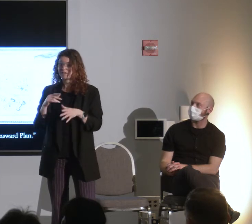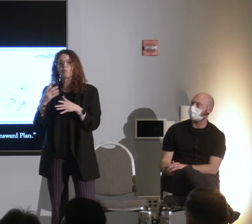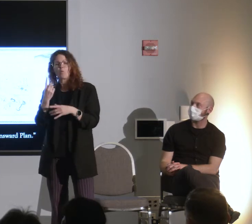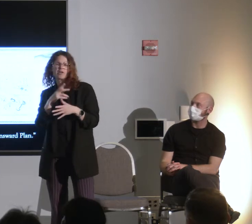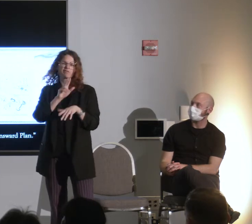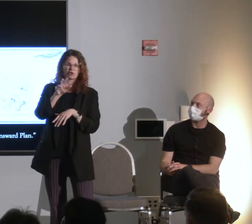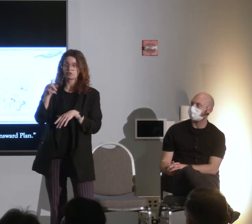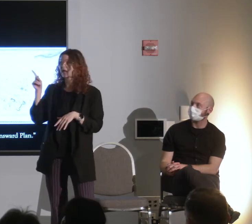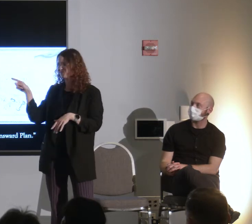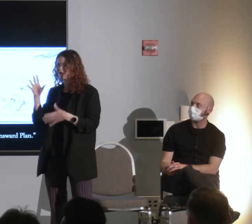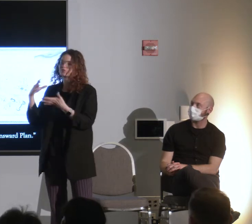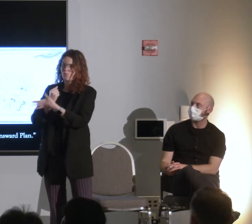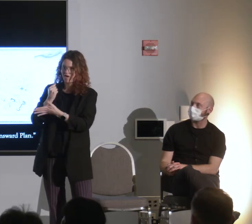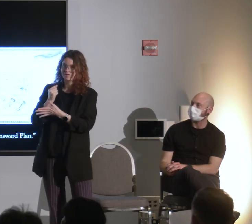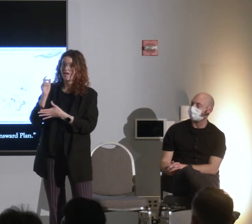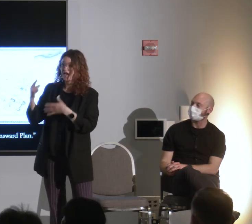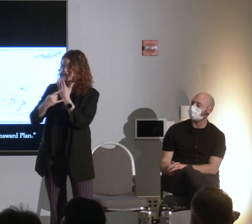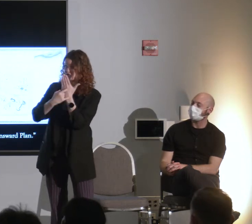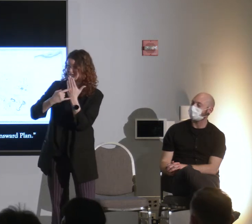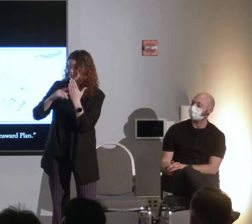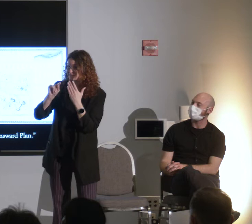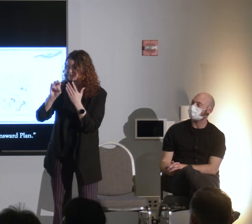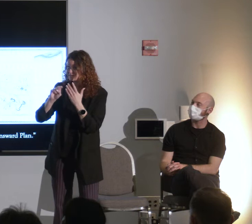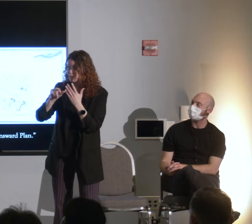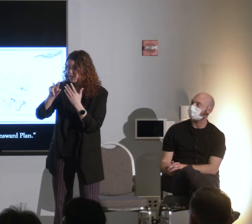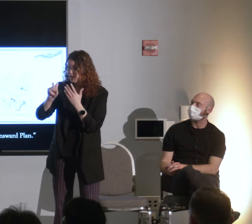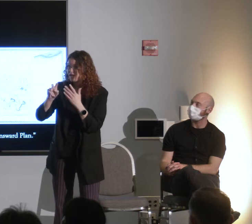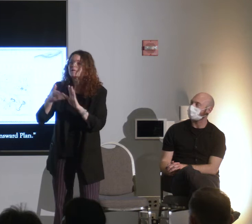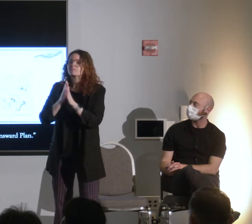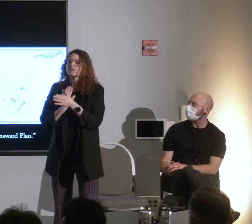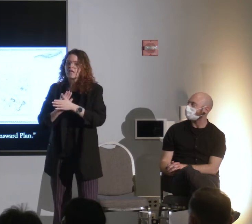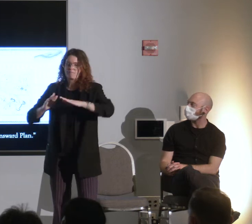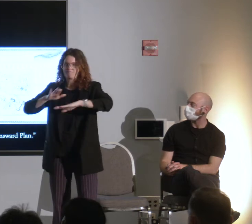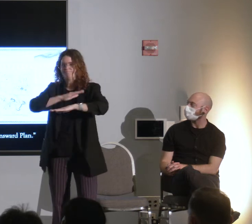be the winner, and their template became the basis for the park that some of us know today,